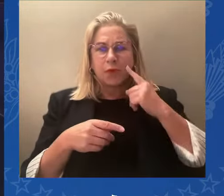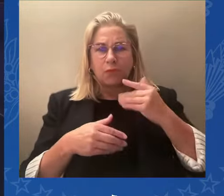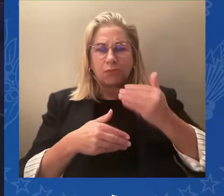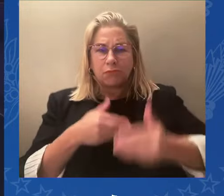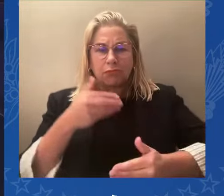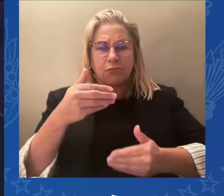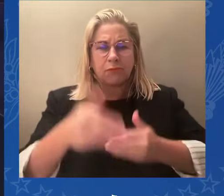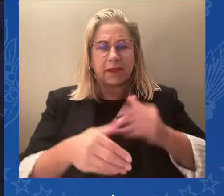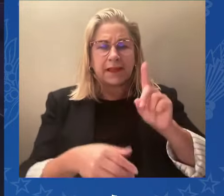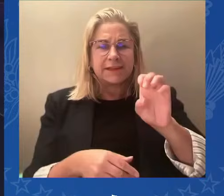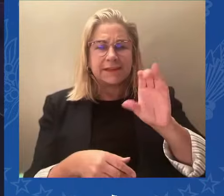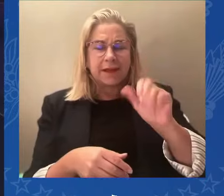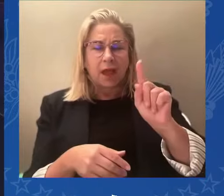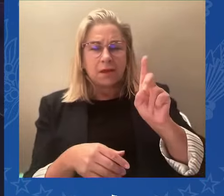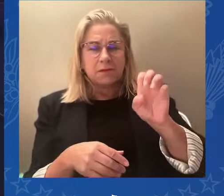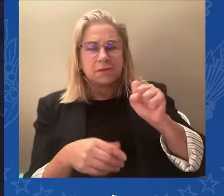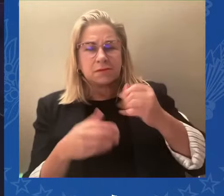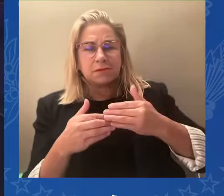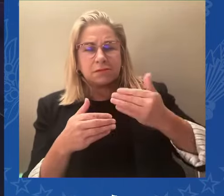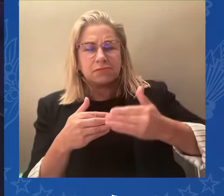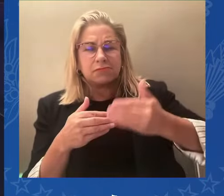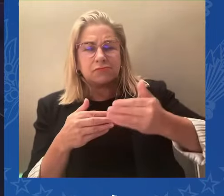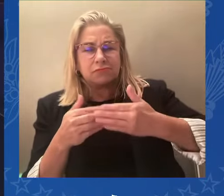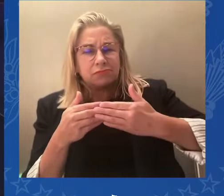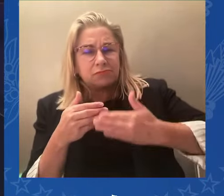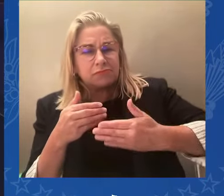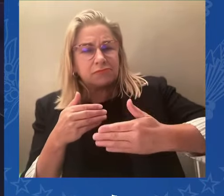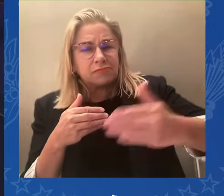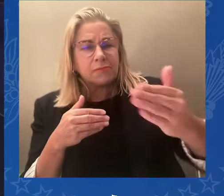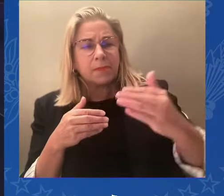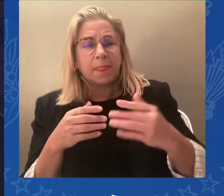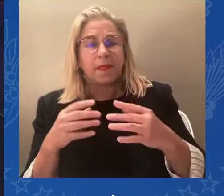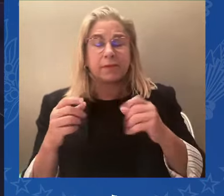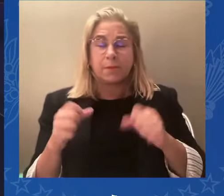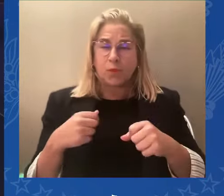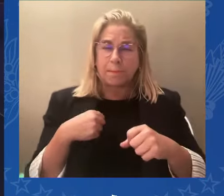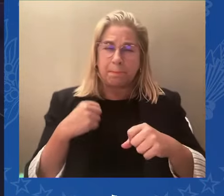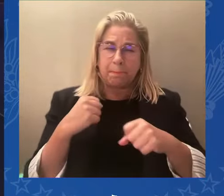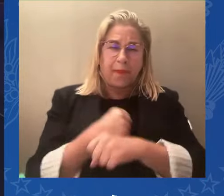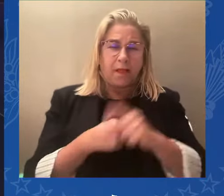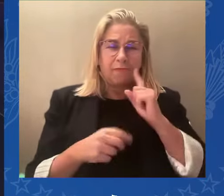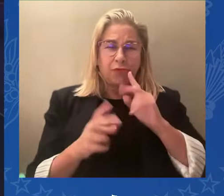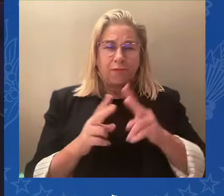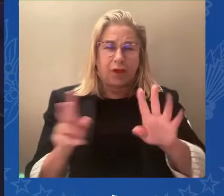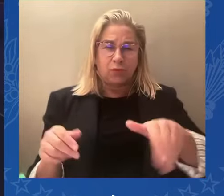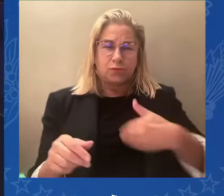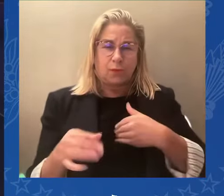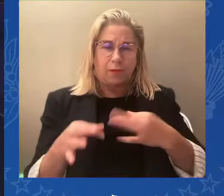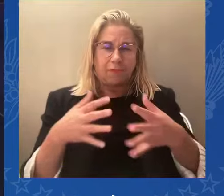In 2020, I ran for president to redeem the soul of America -- to restore decency and some dignity